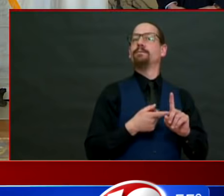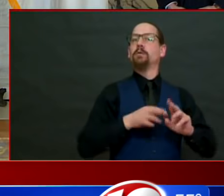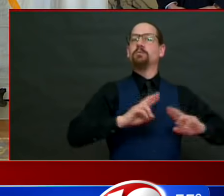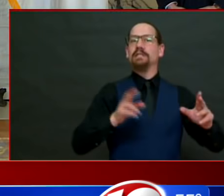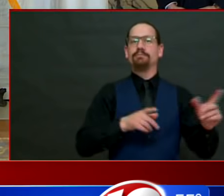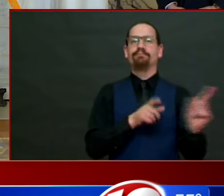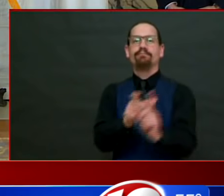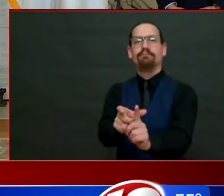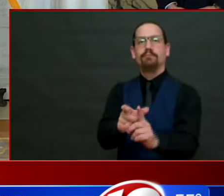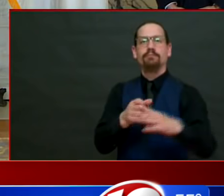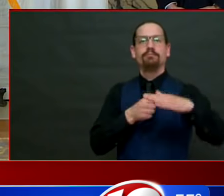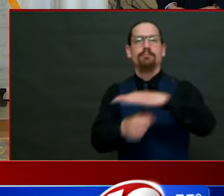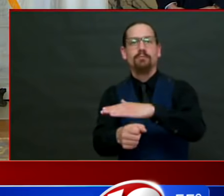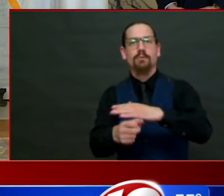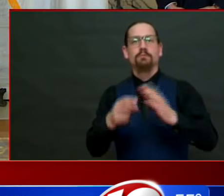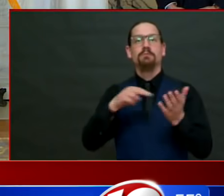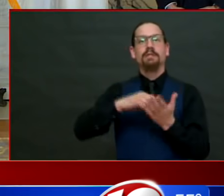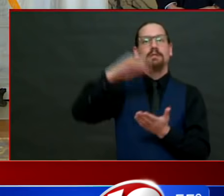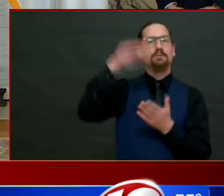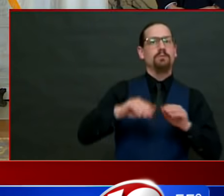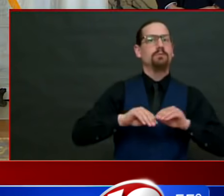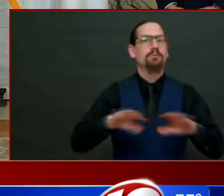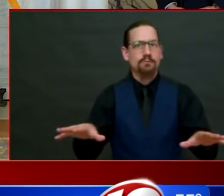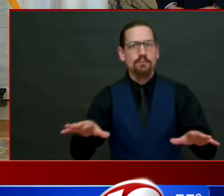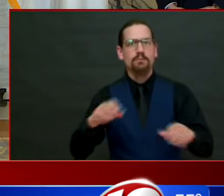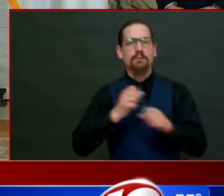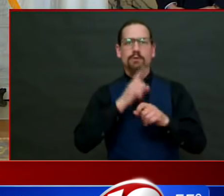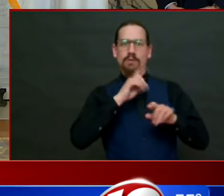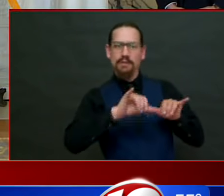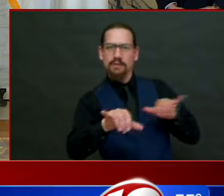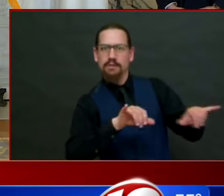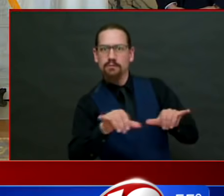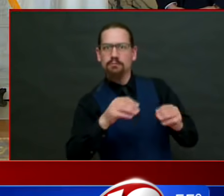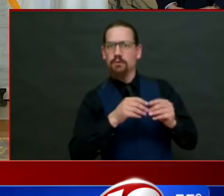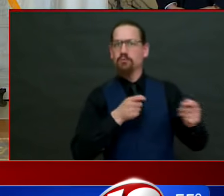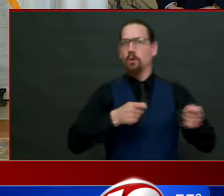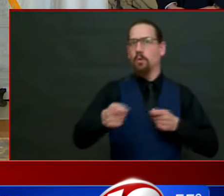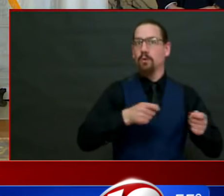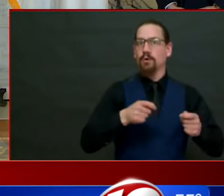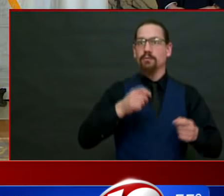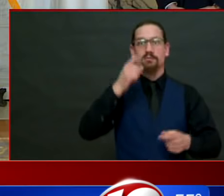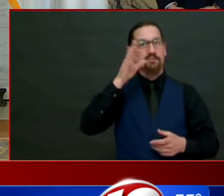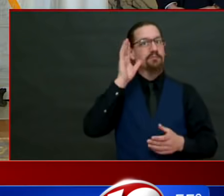DANGER. WE KNOW